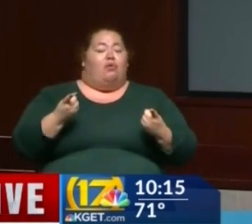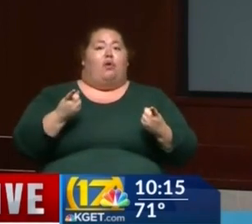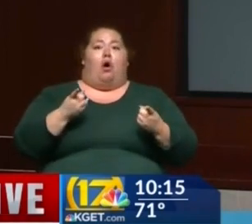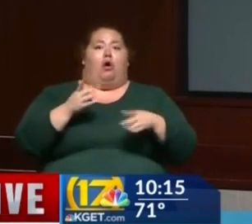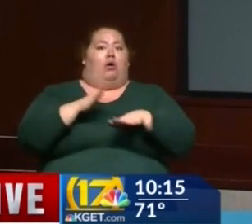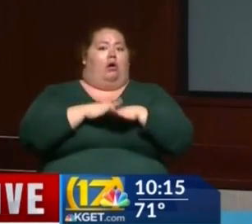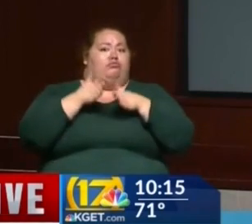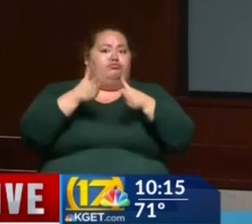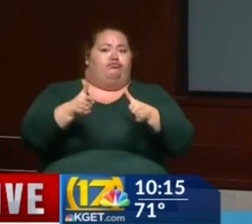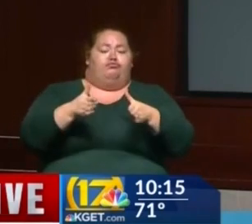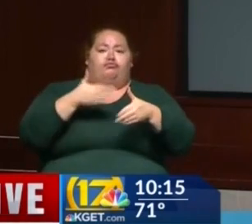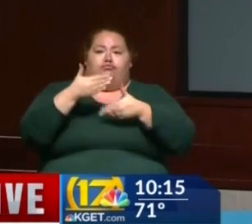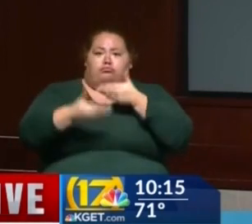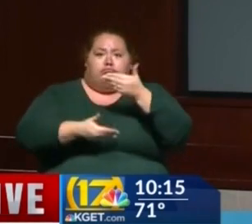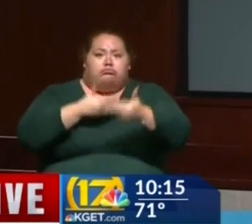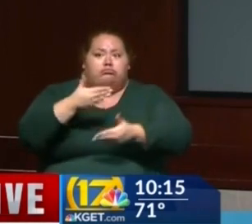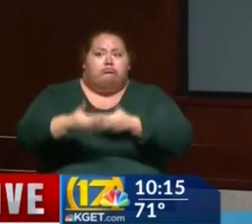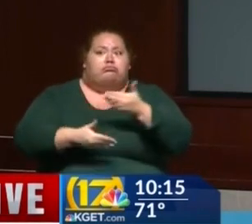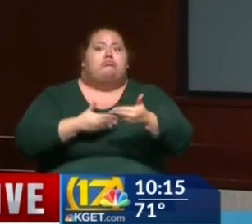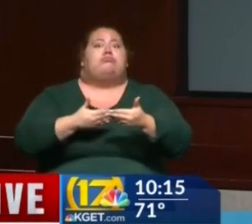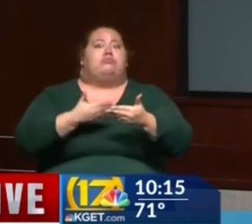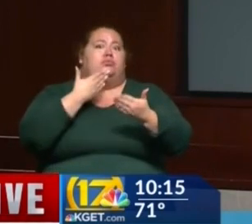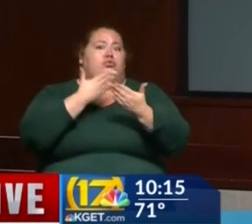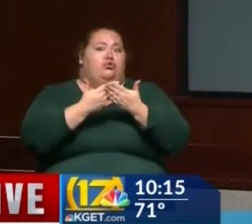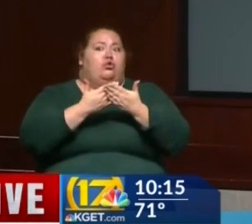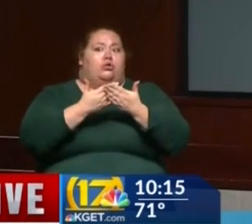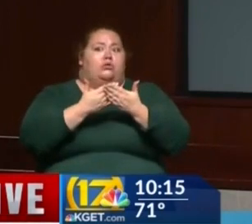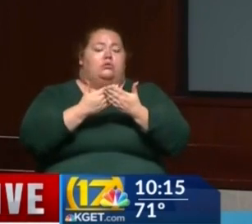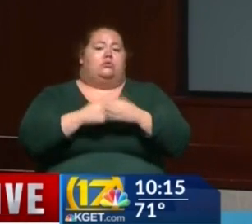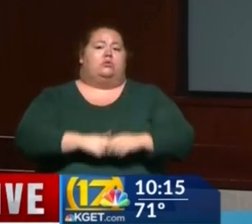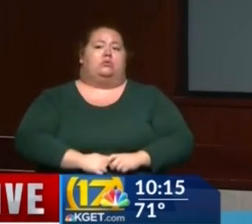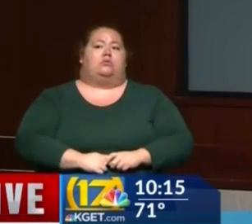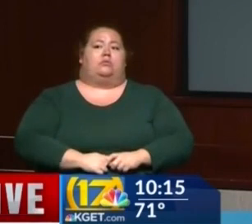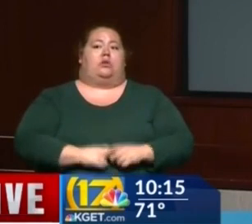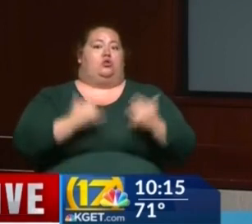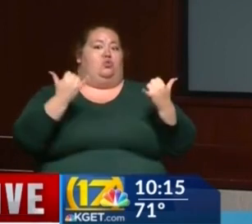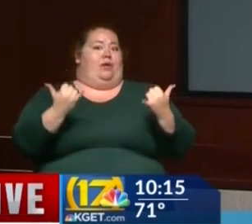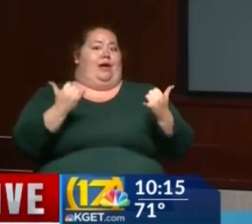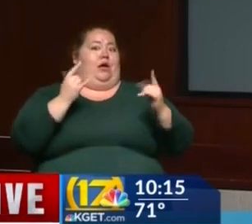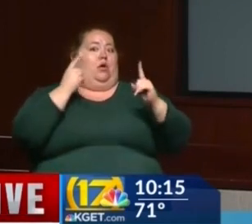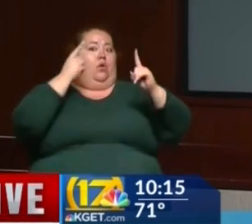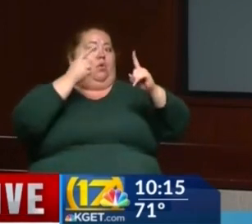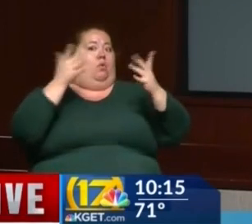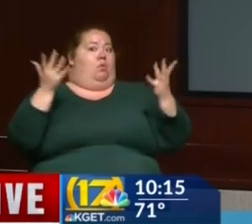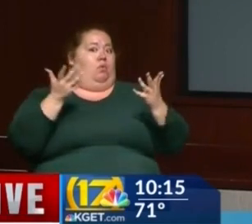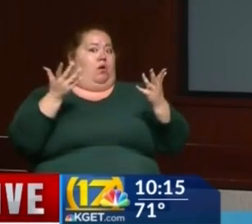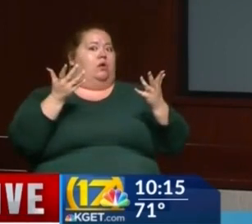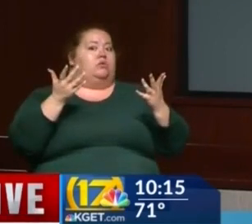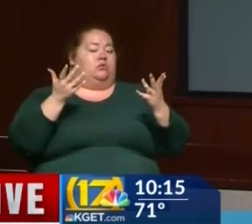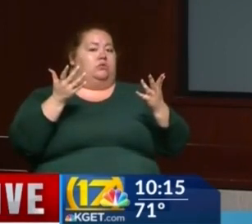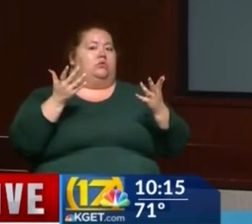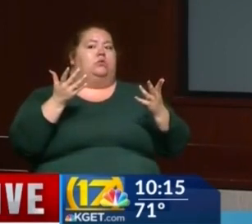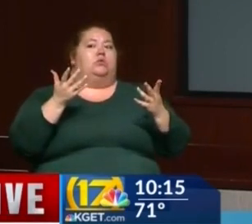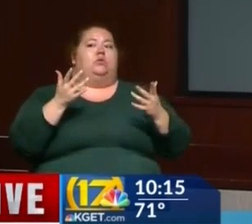IS DONE RESPONSIBLY SO WE ARE ENCOURAGED THAT WE SEEM TO BE